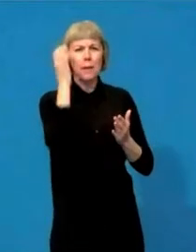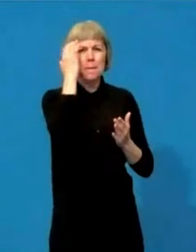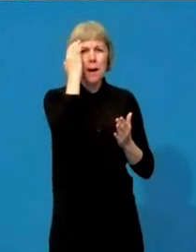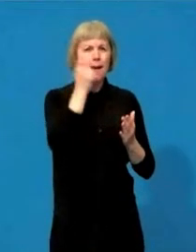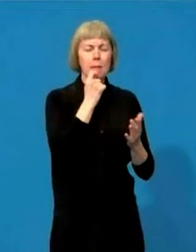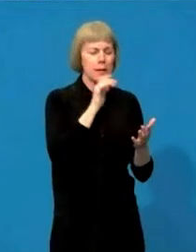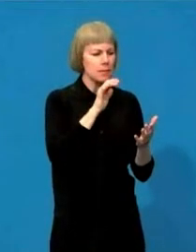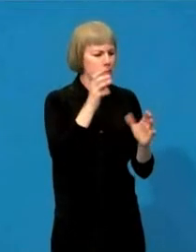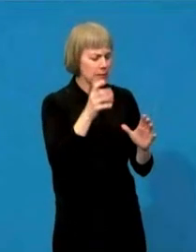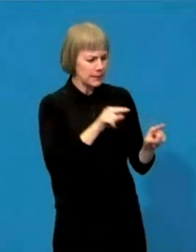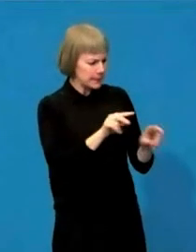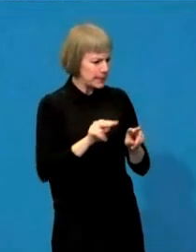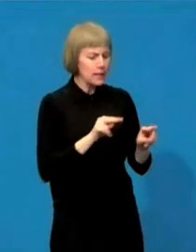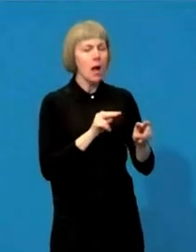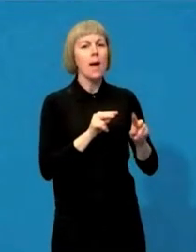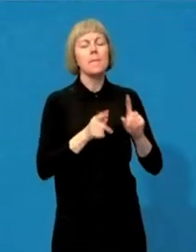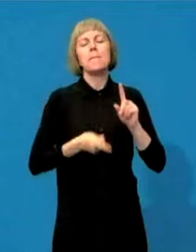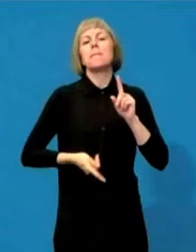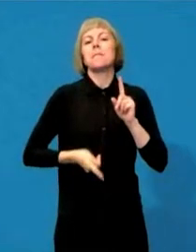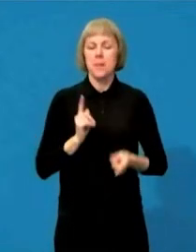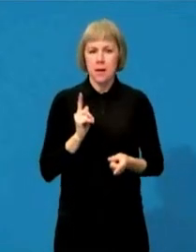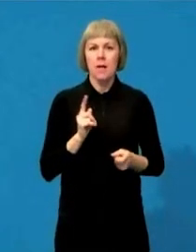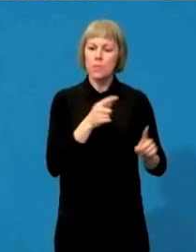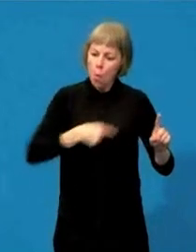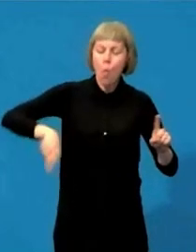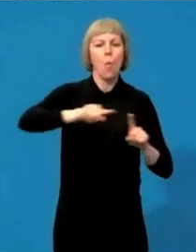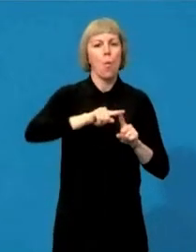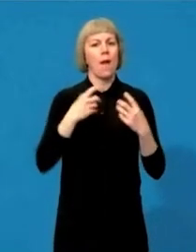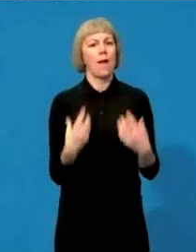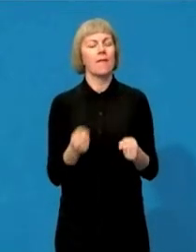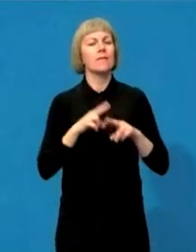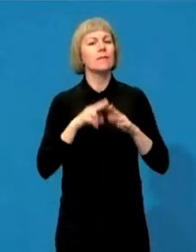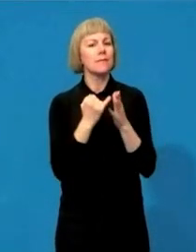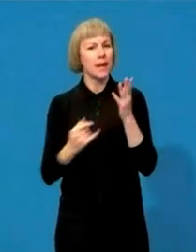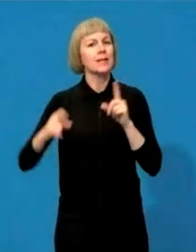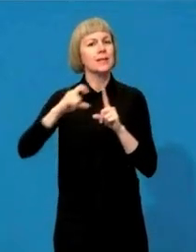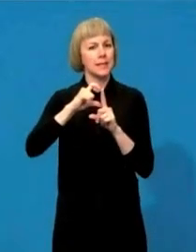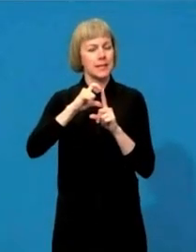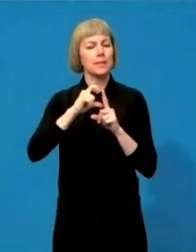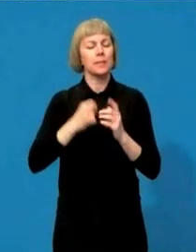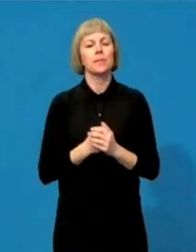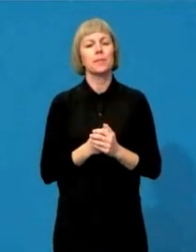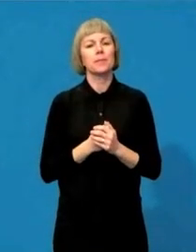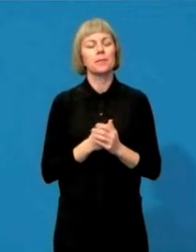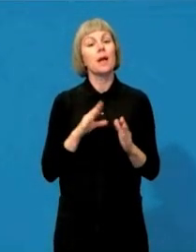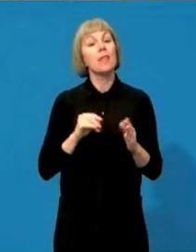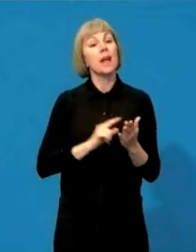click, and then when I started becoming involved in the Lililwan Project, and went